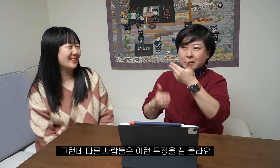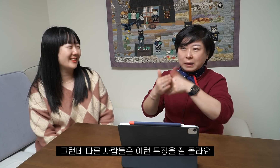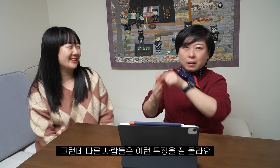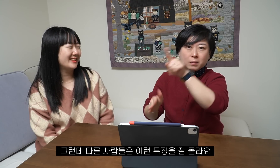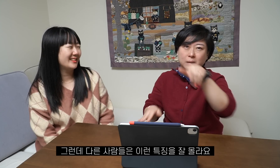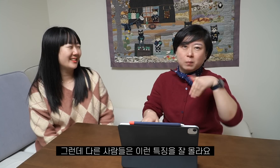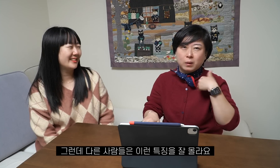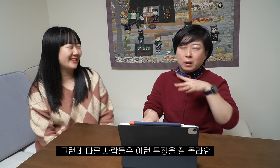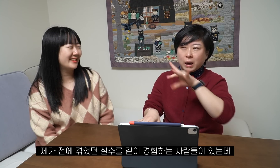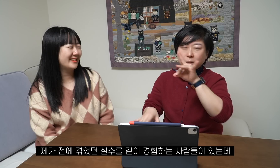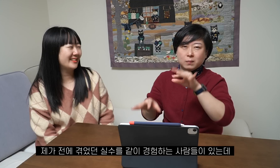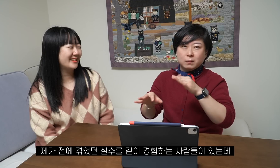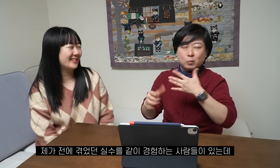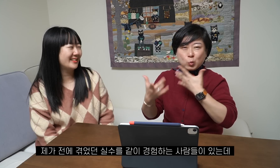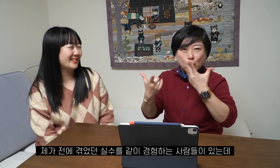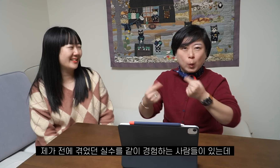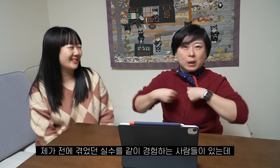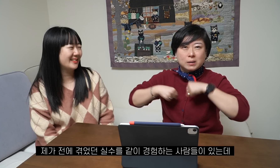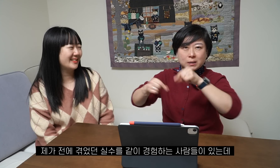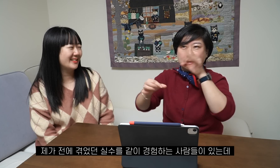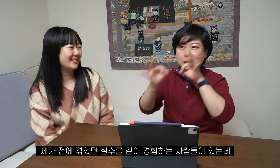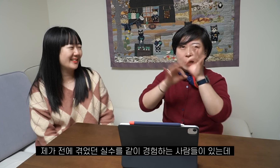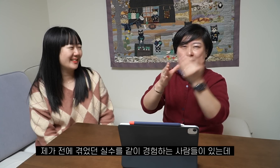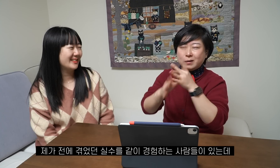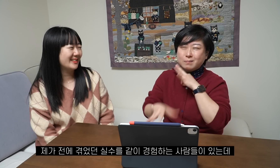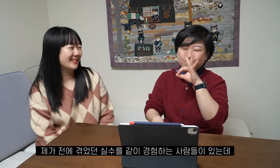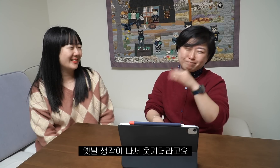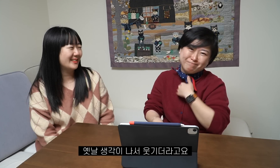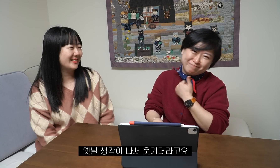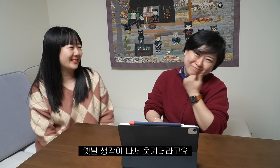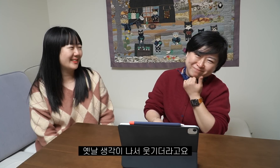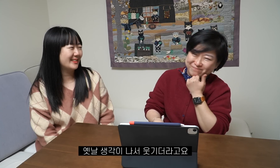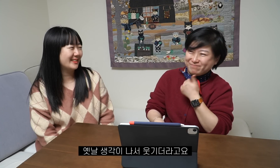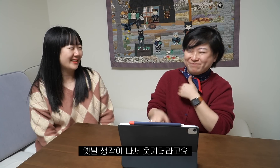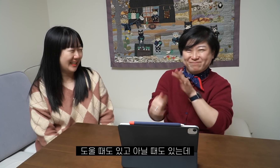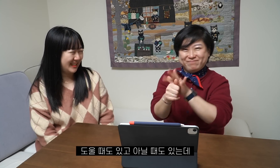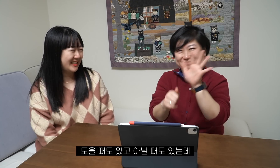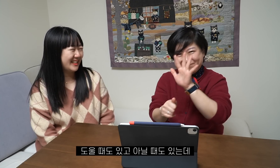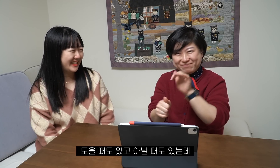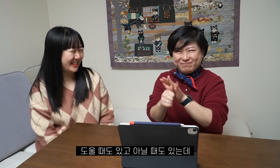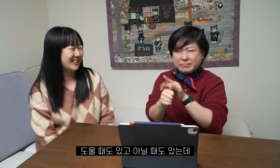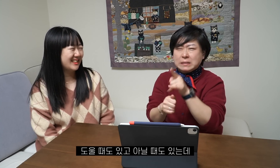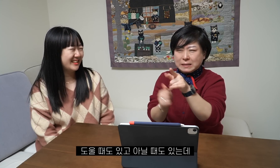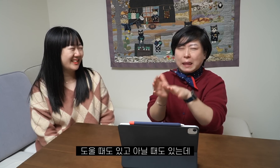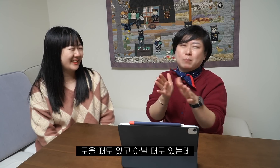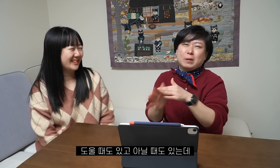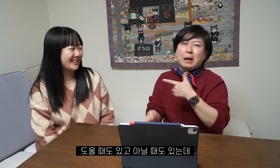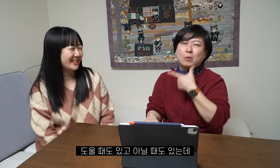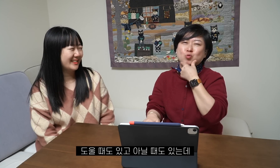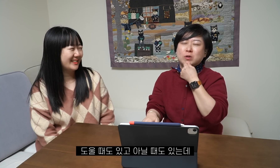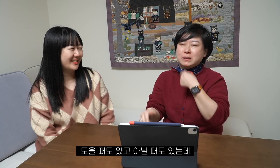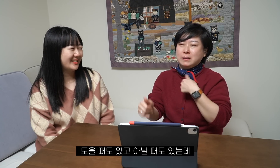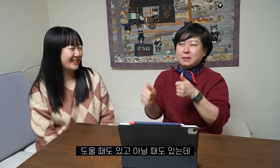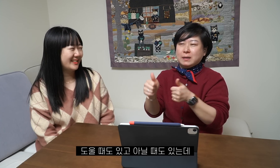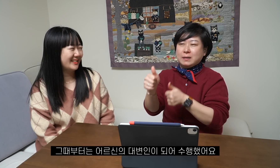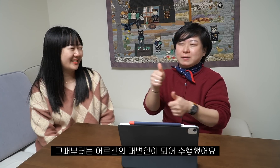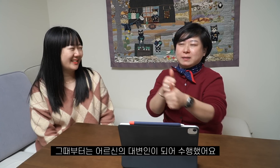But other people are not aware of this feature. There are people who have experienced the same mistakes I have made before, and it makes me laugh when I think of the past. Sometimes I help and sometimes I don't, but from then on,